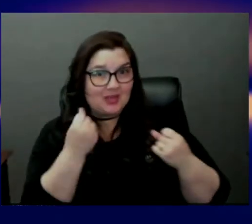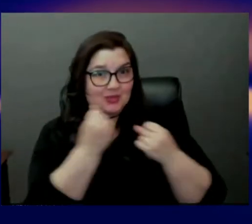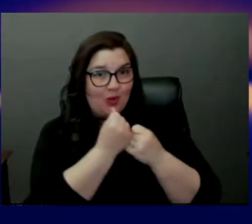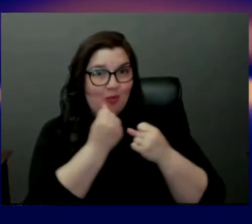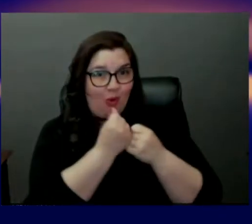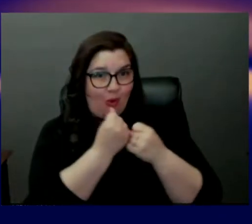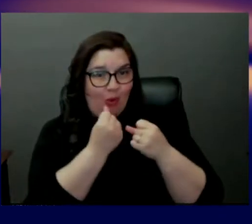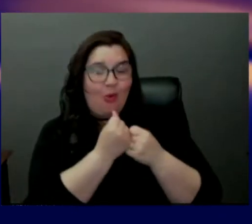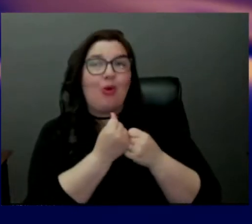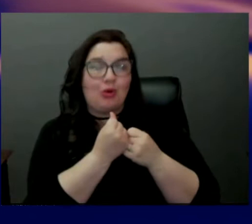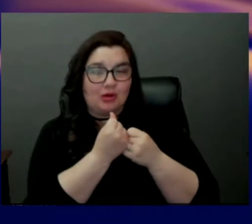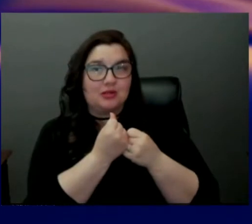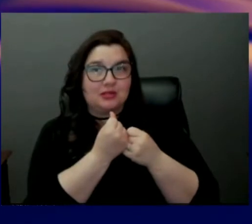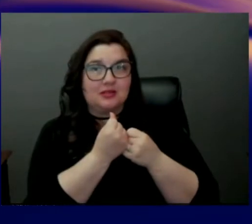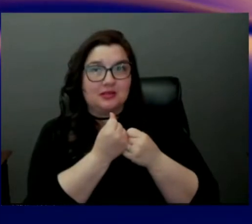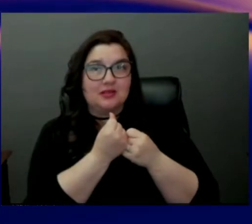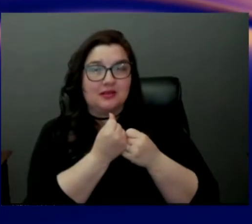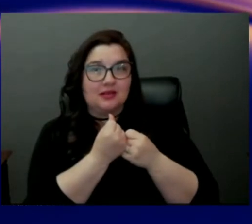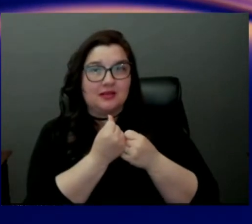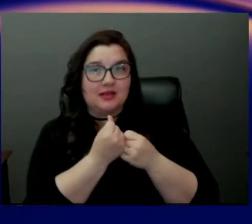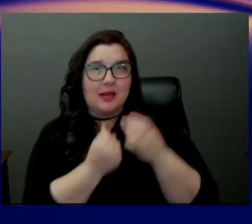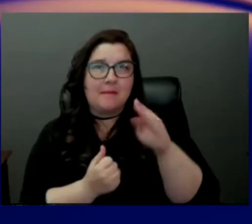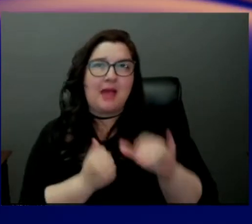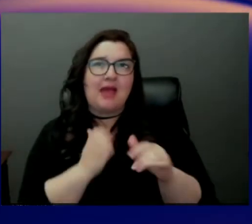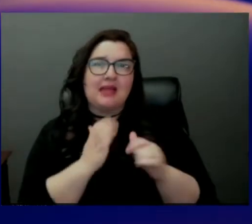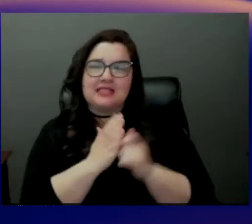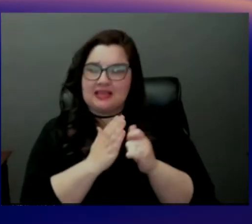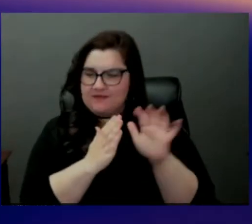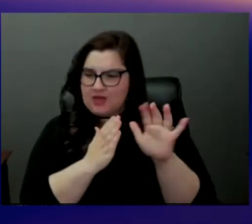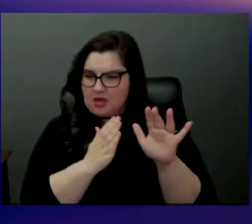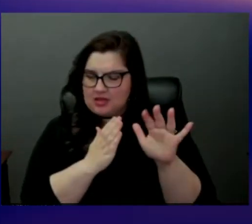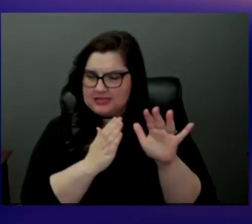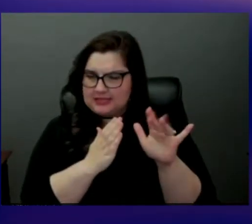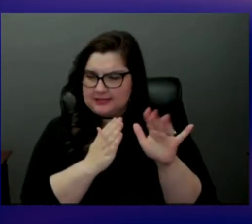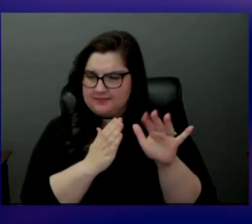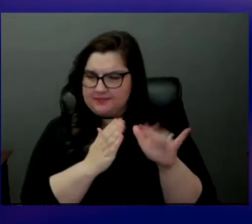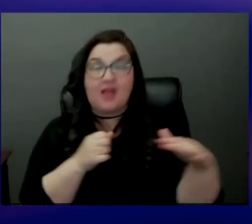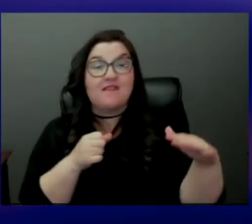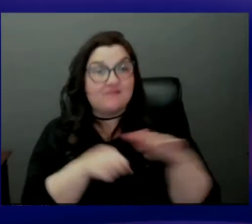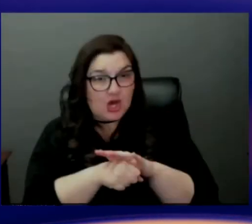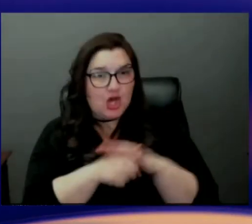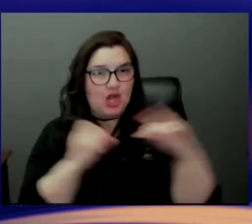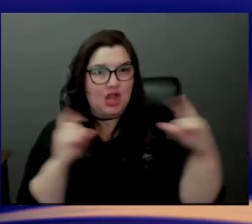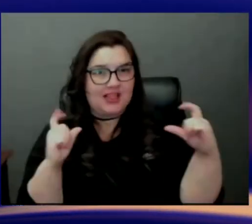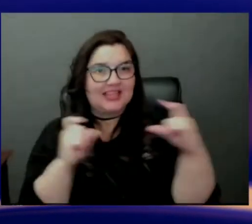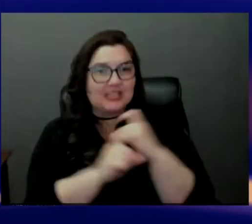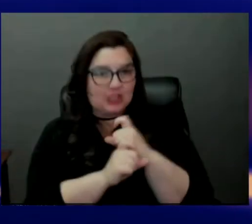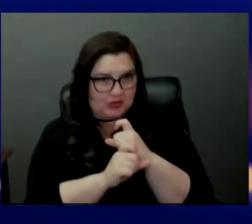basically by default full encryption. Either it's carried out in slightly different ways.